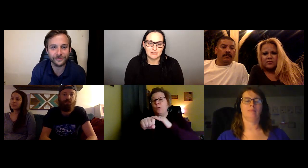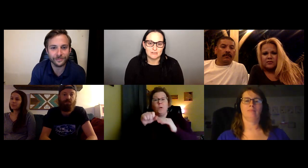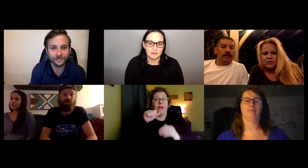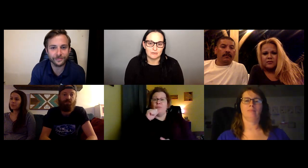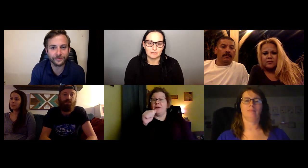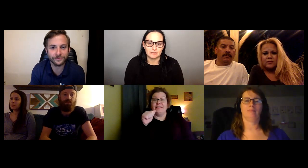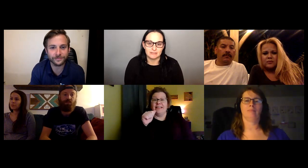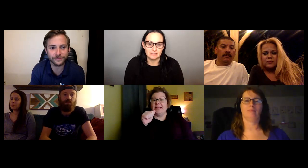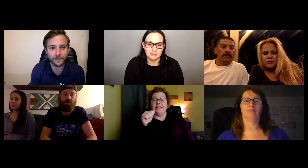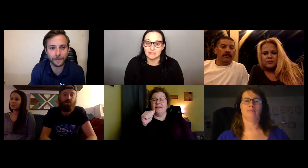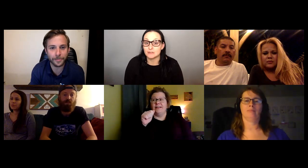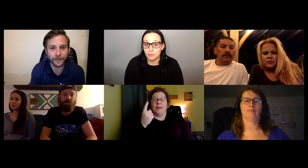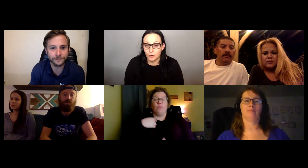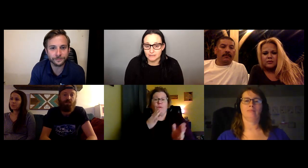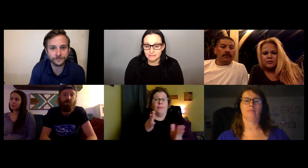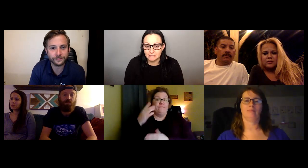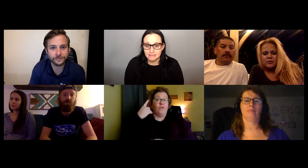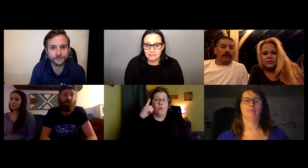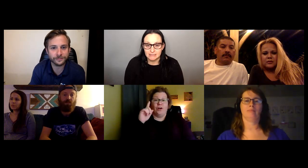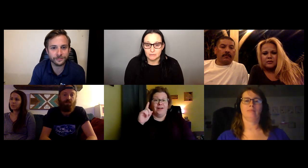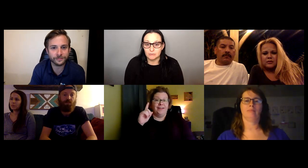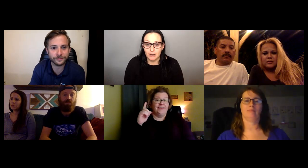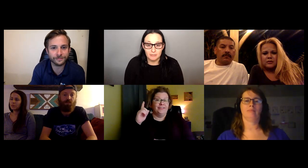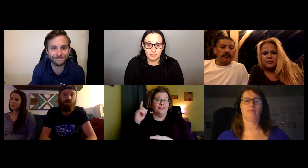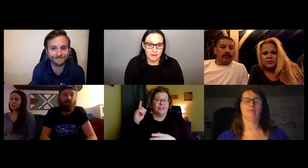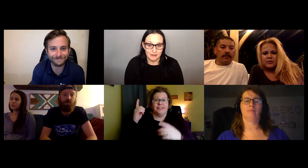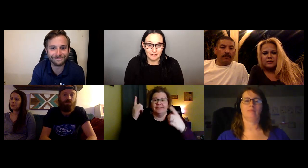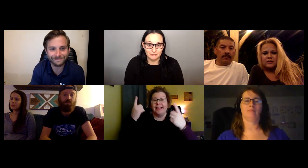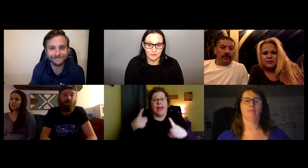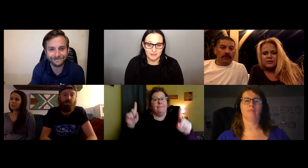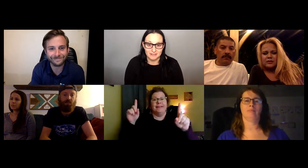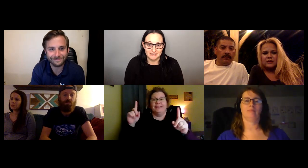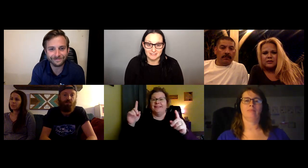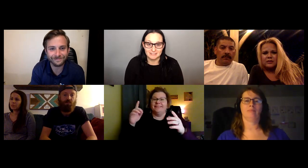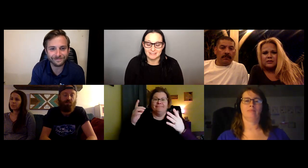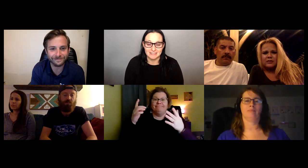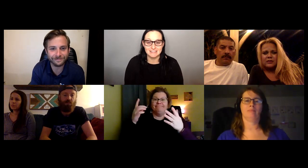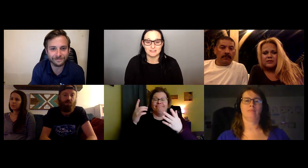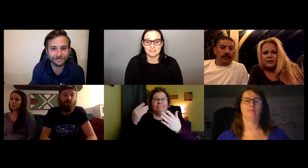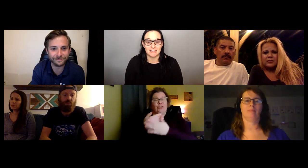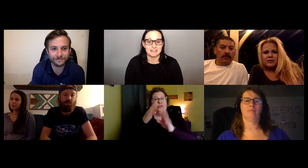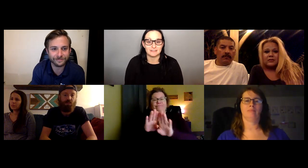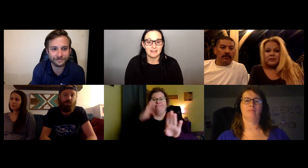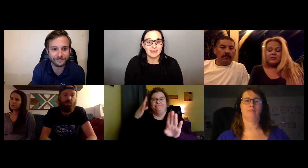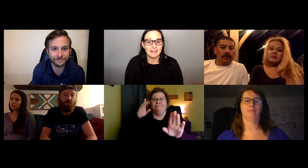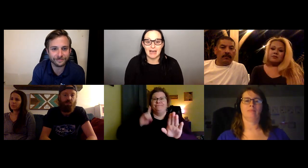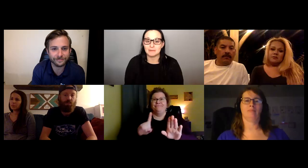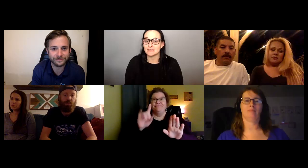so when he was born we were not prepared